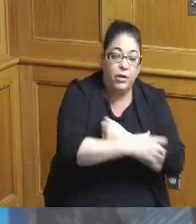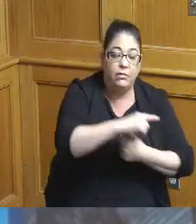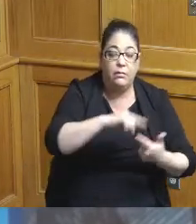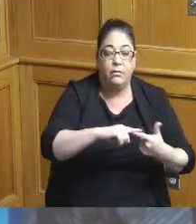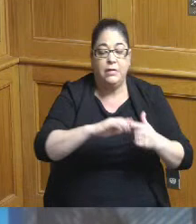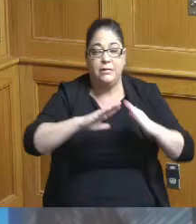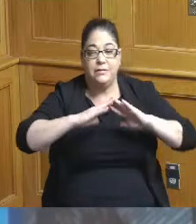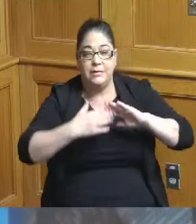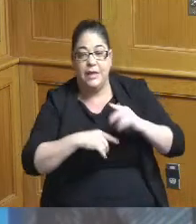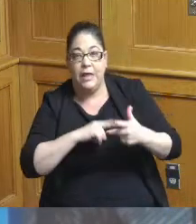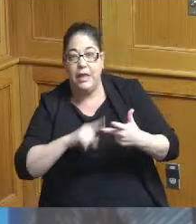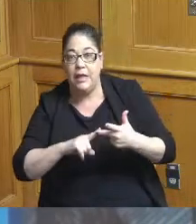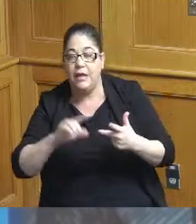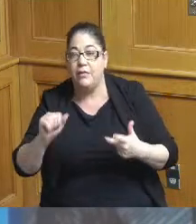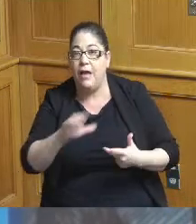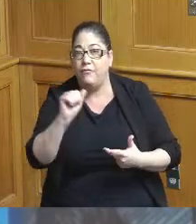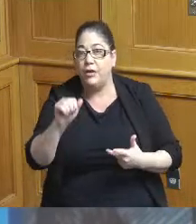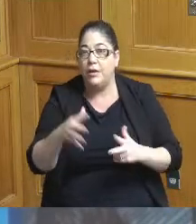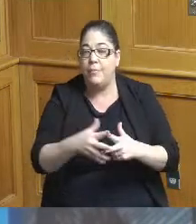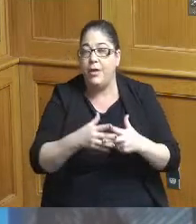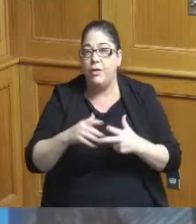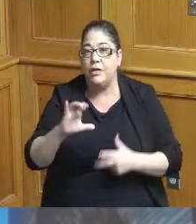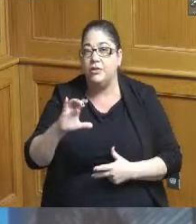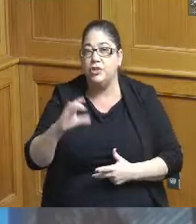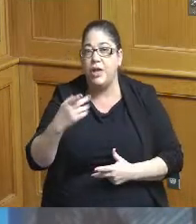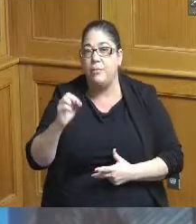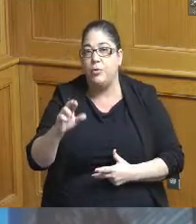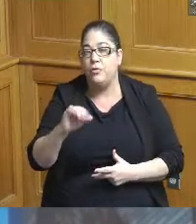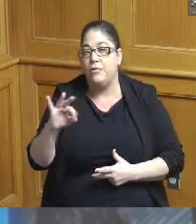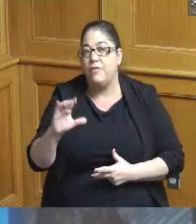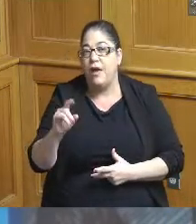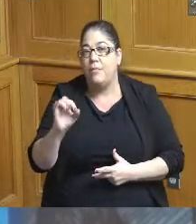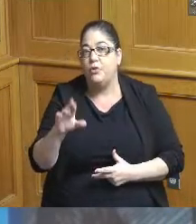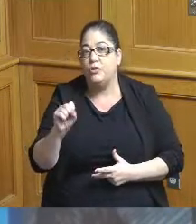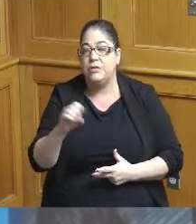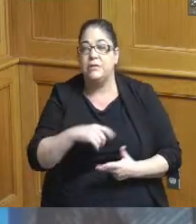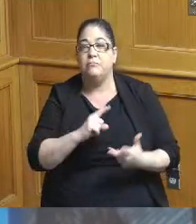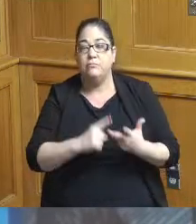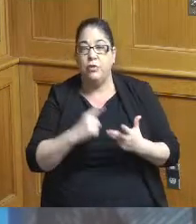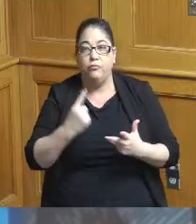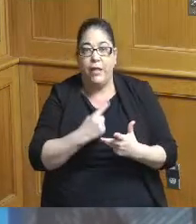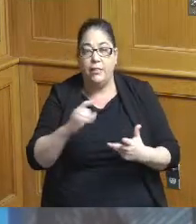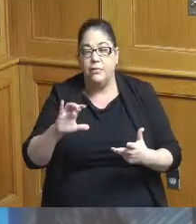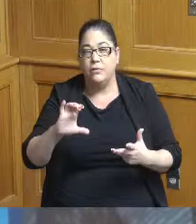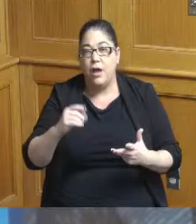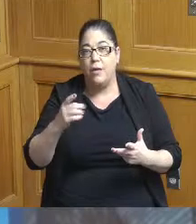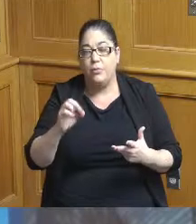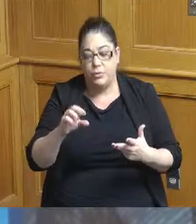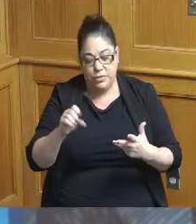of Commerce the African-American chamber and the and the CBC to meet and ultimately provide